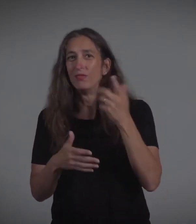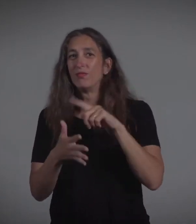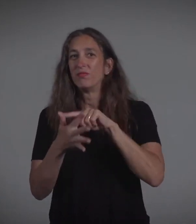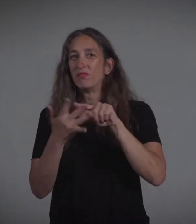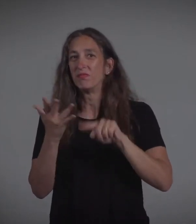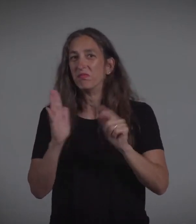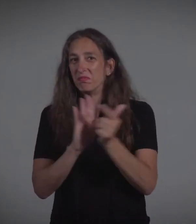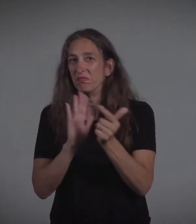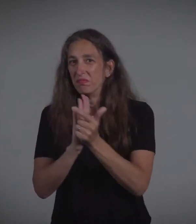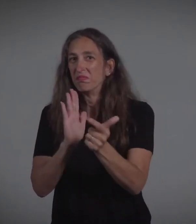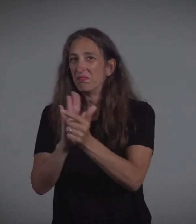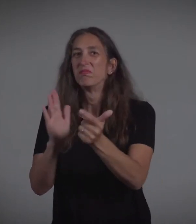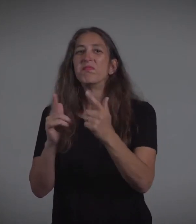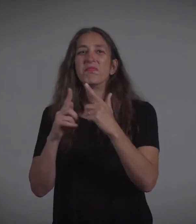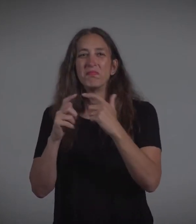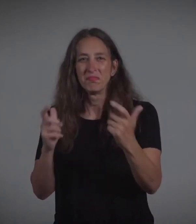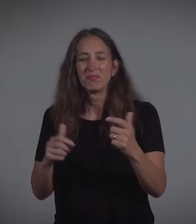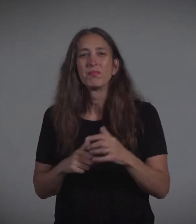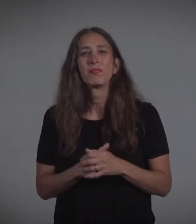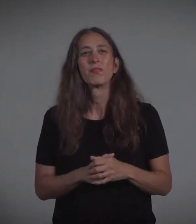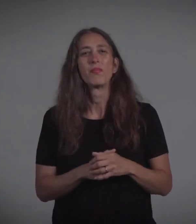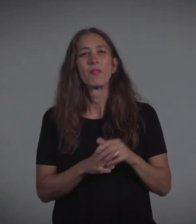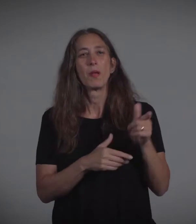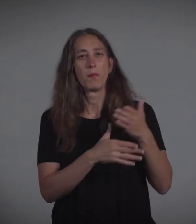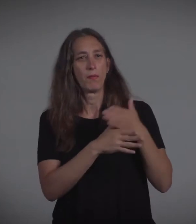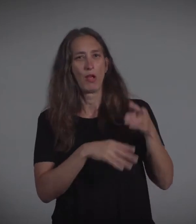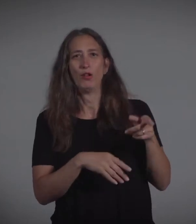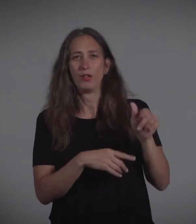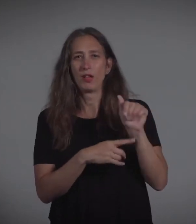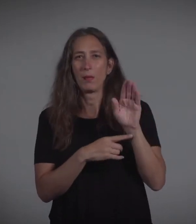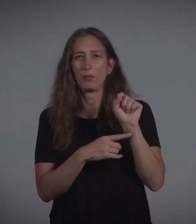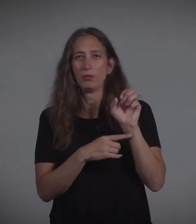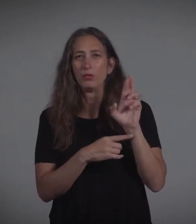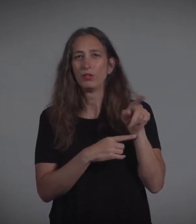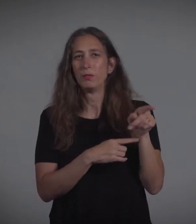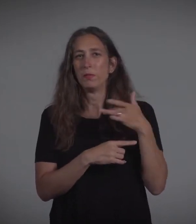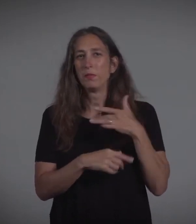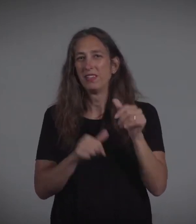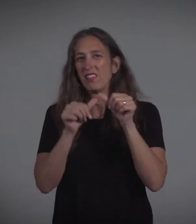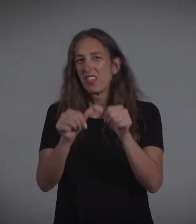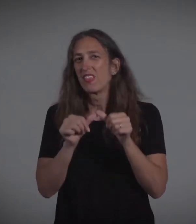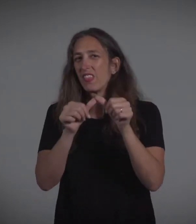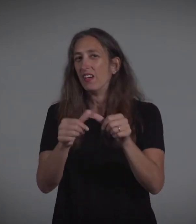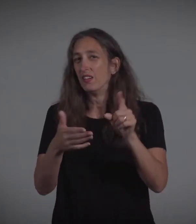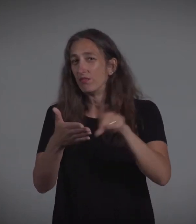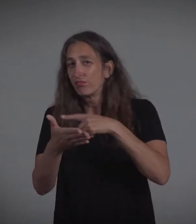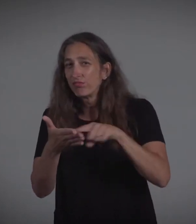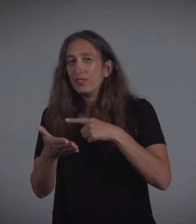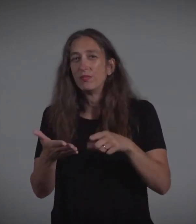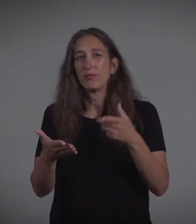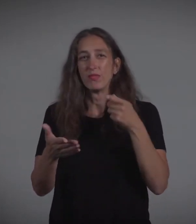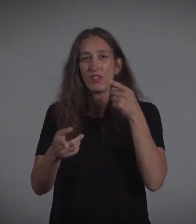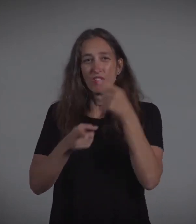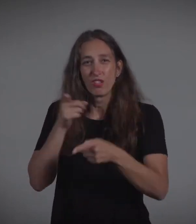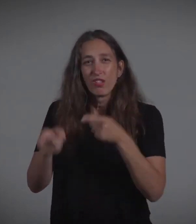to control the other person Not allowing the partner to do things The abusive partner continuously criticizes,